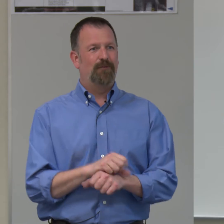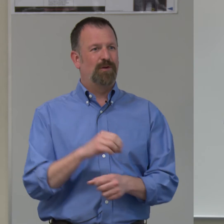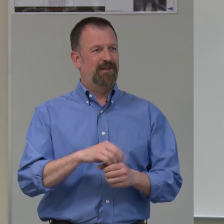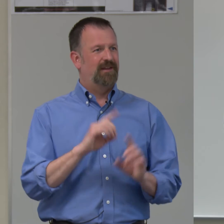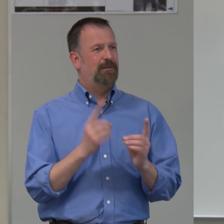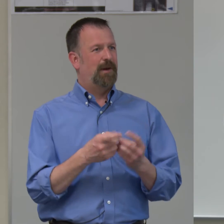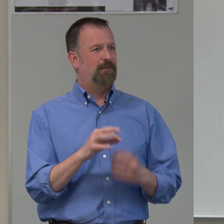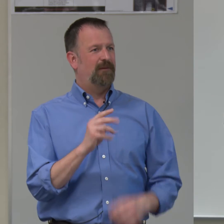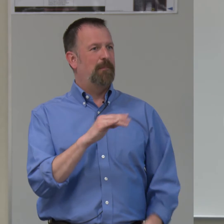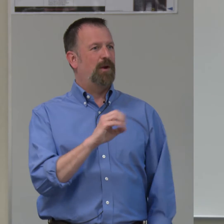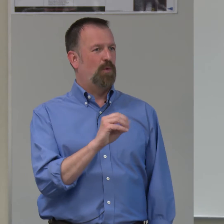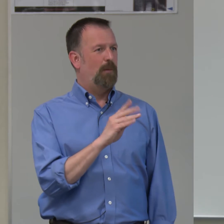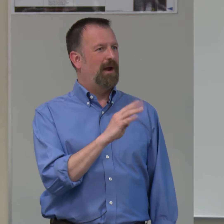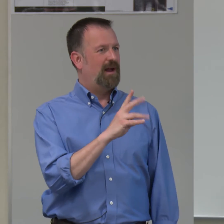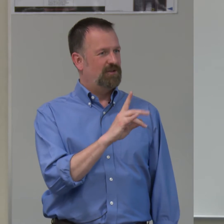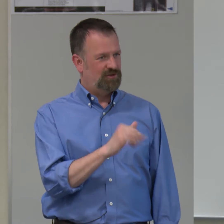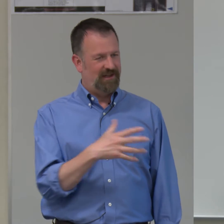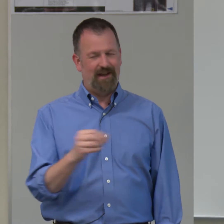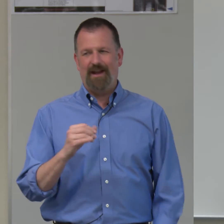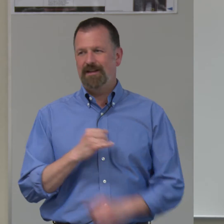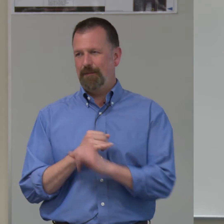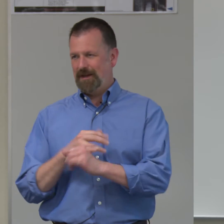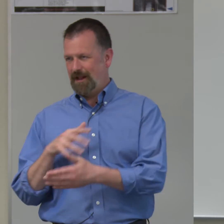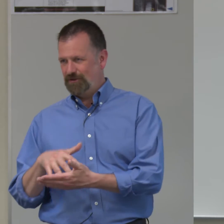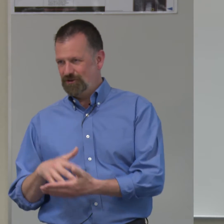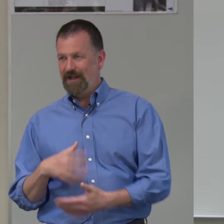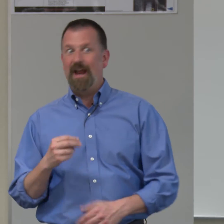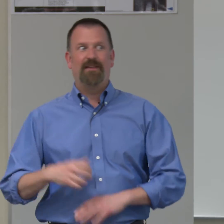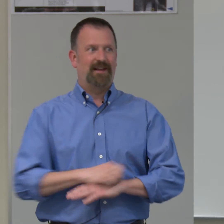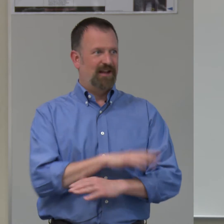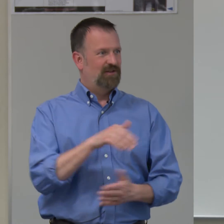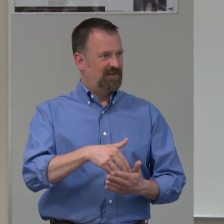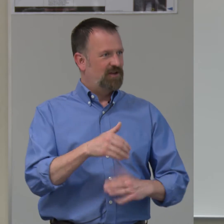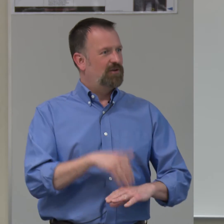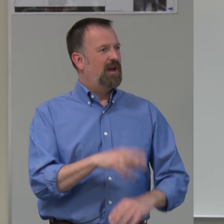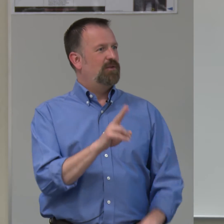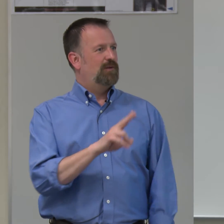in the Department of Microbiology and Immunology as well as the Cancer Center at the University of Rochester